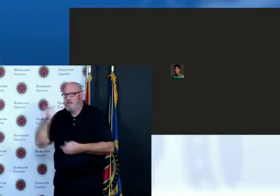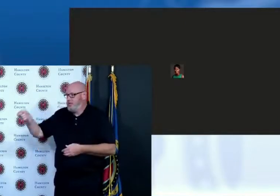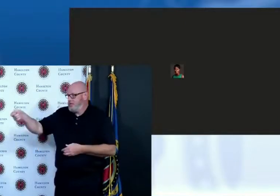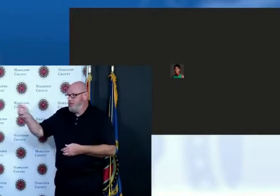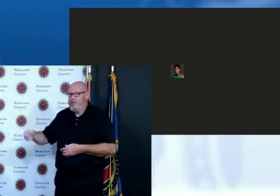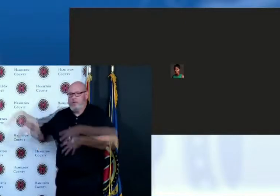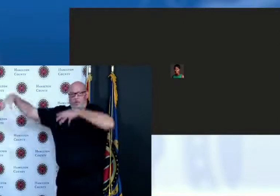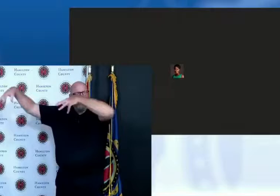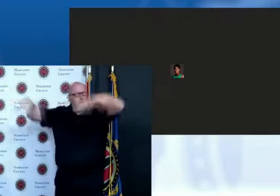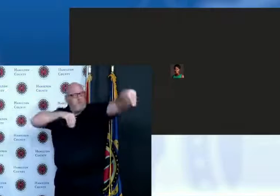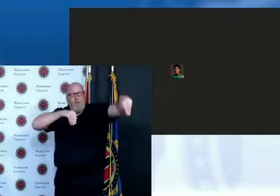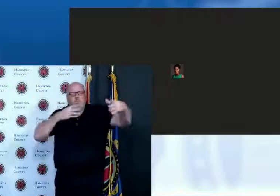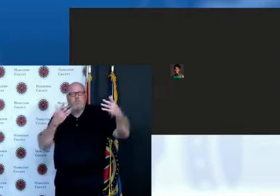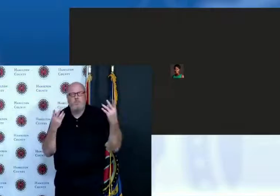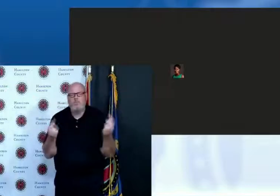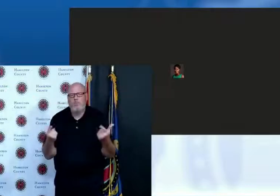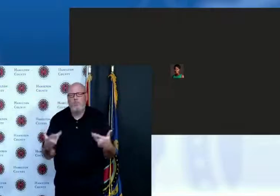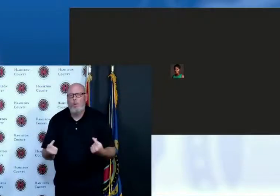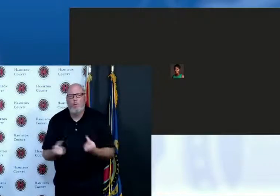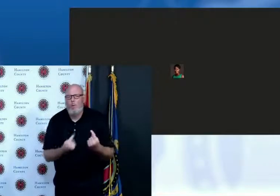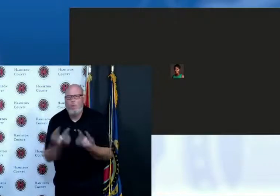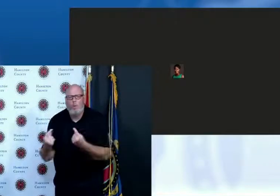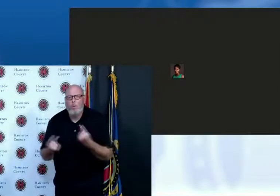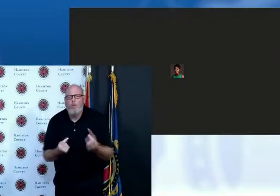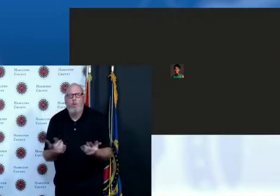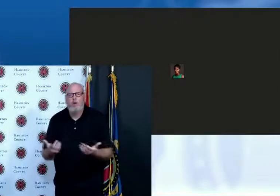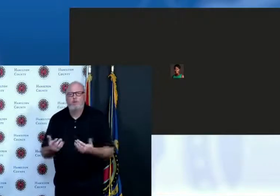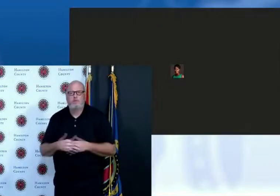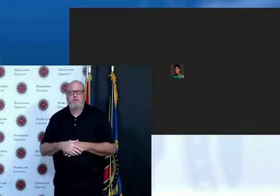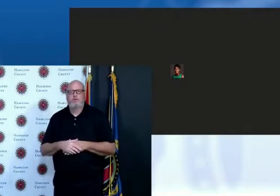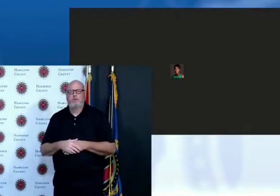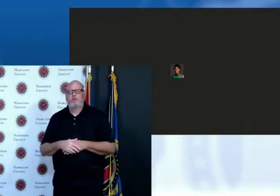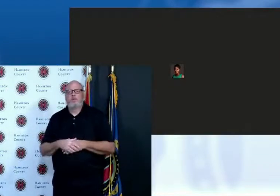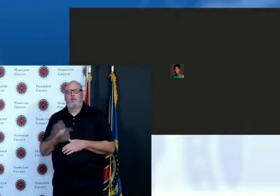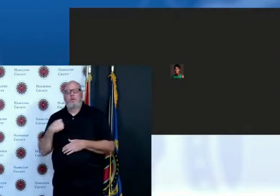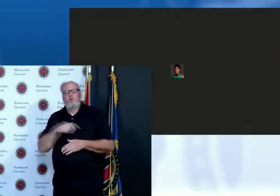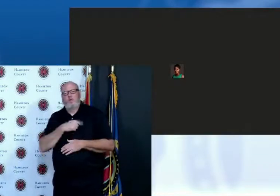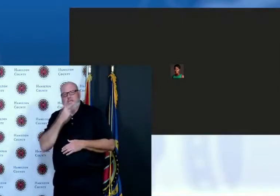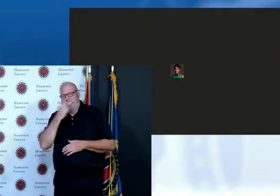here in our county we are seeing more providers with vaccine in our county and we are seeing those